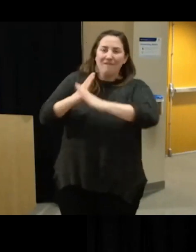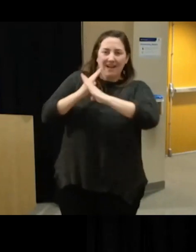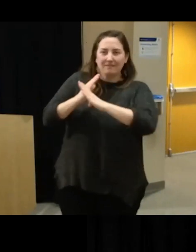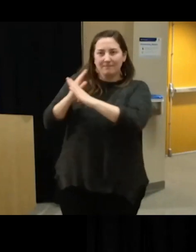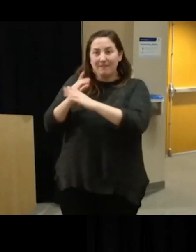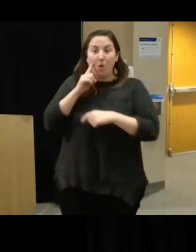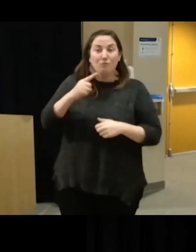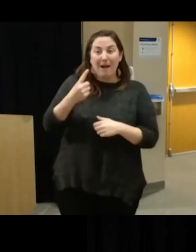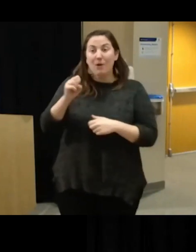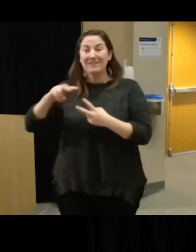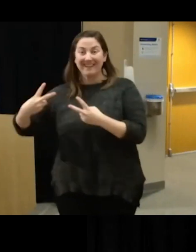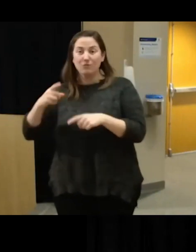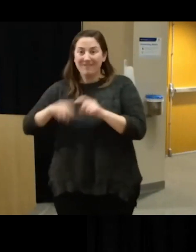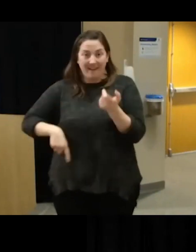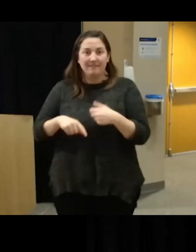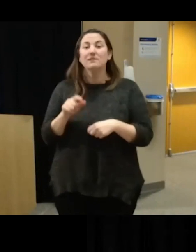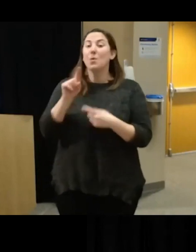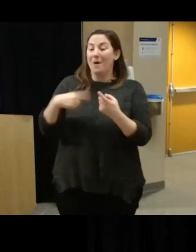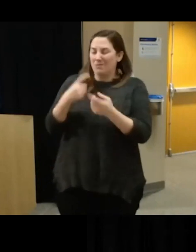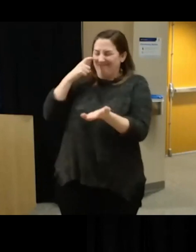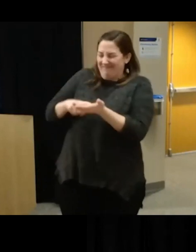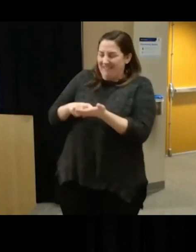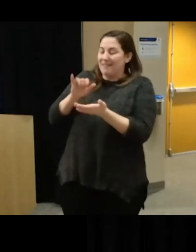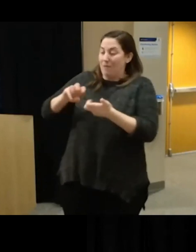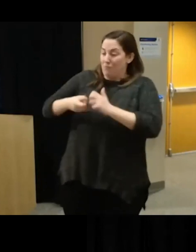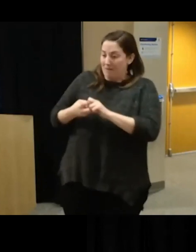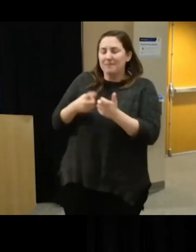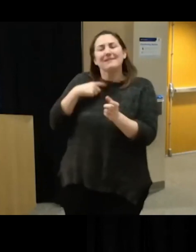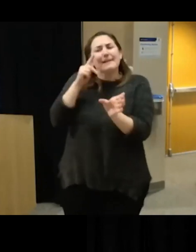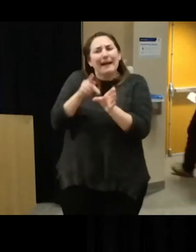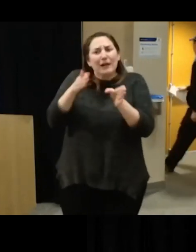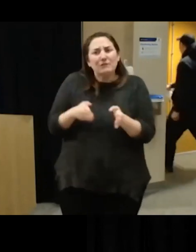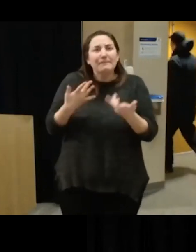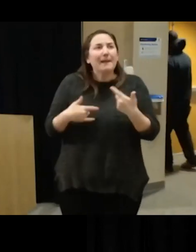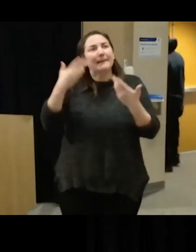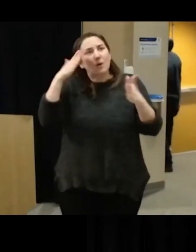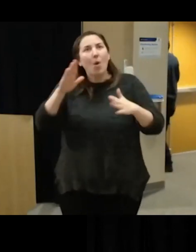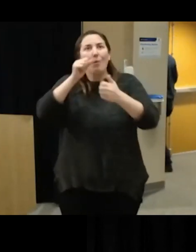once we have an issue, I don't expect psychiatrists to know the latest and the greatest on diabetes